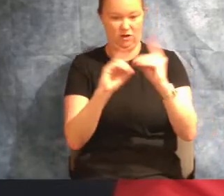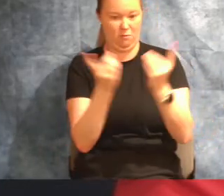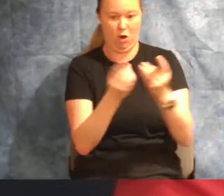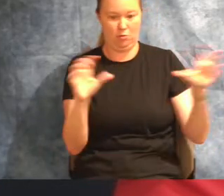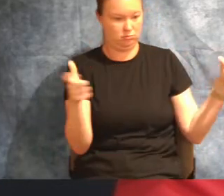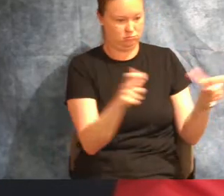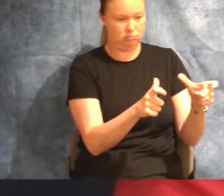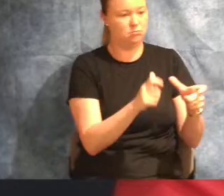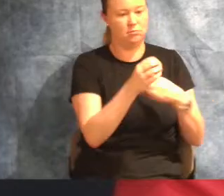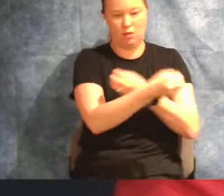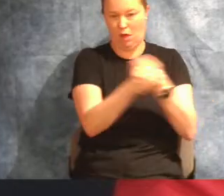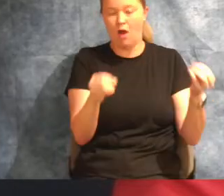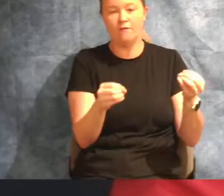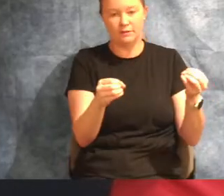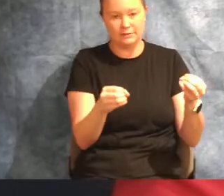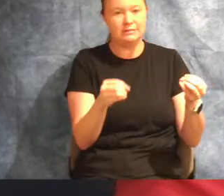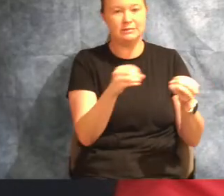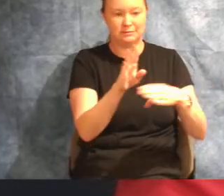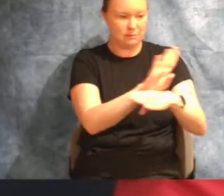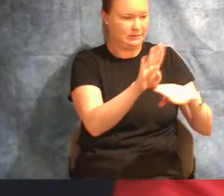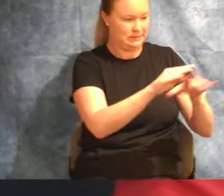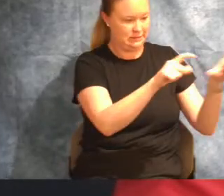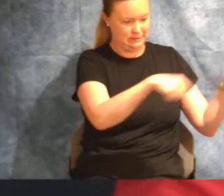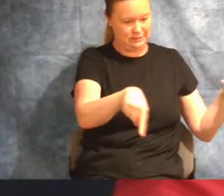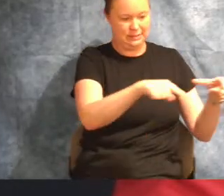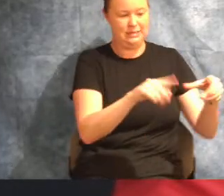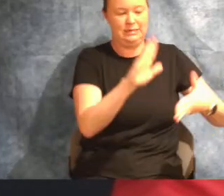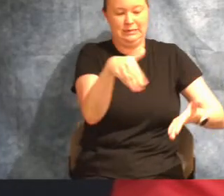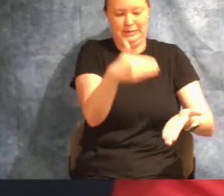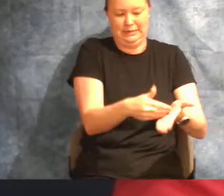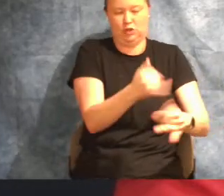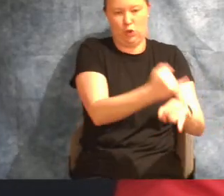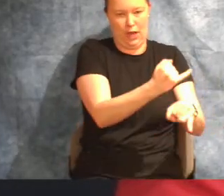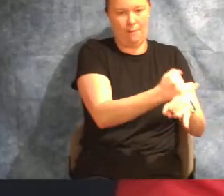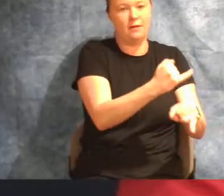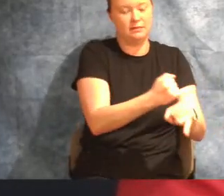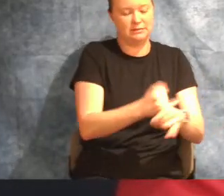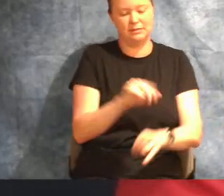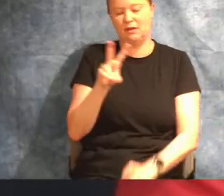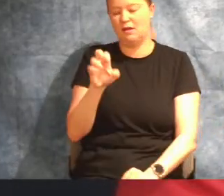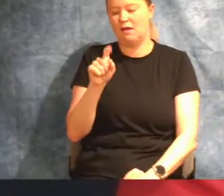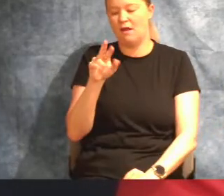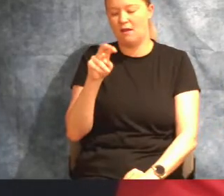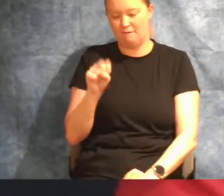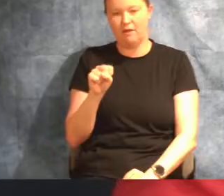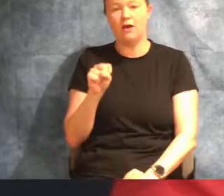offices and entities into our central campus and veteran services Commission had their open house.